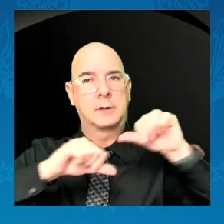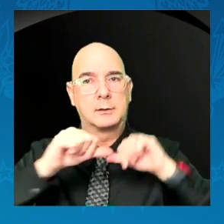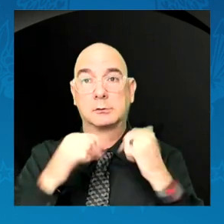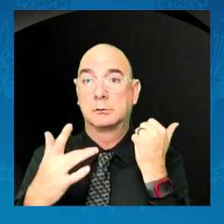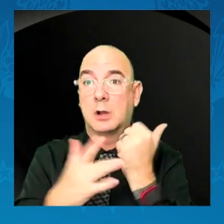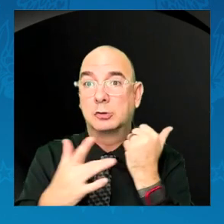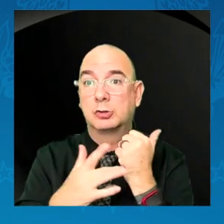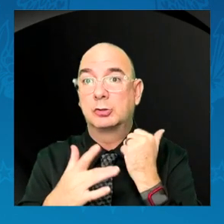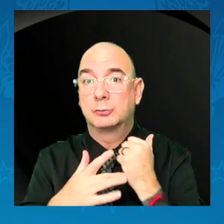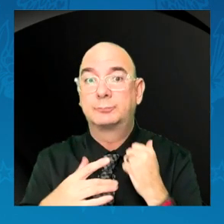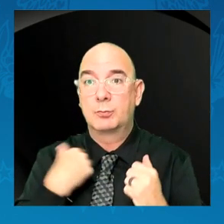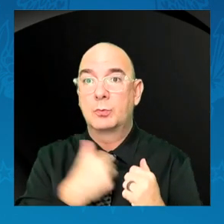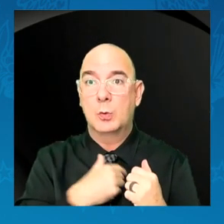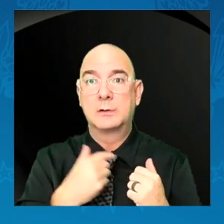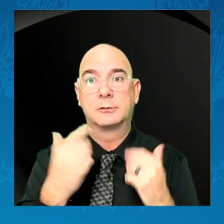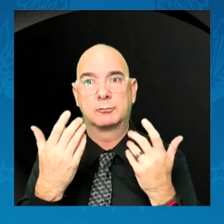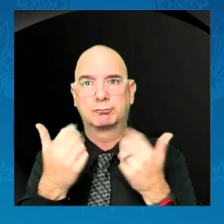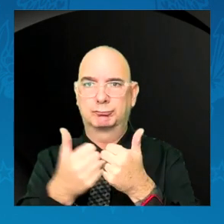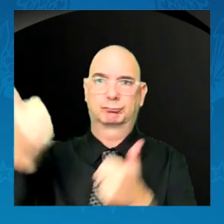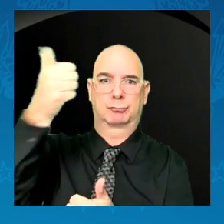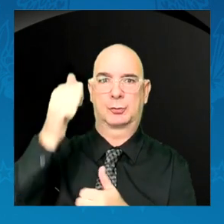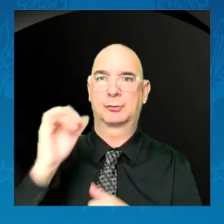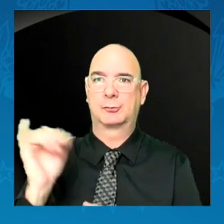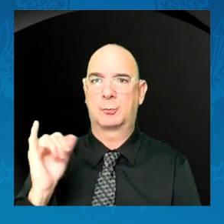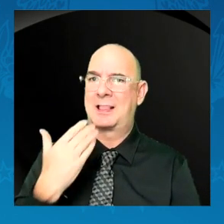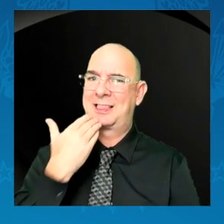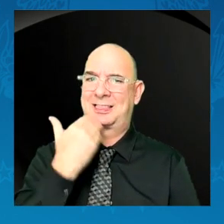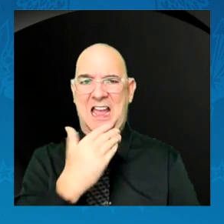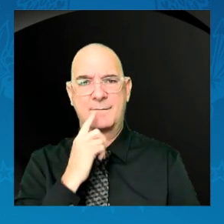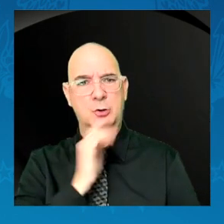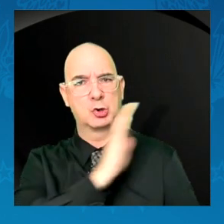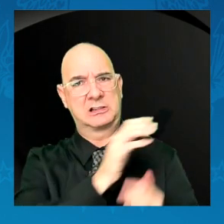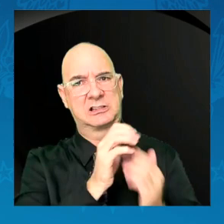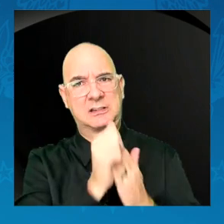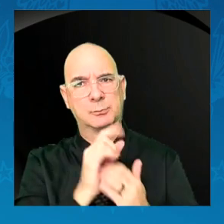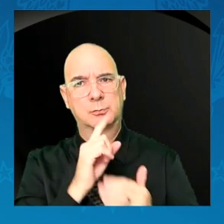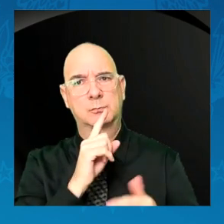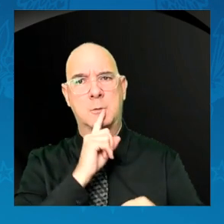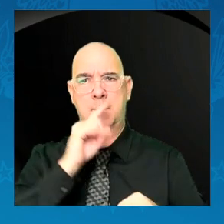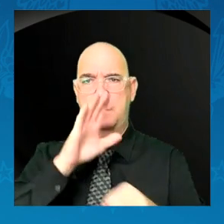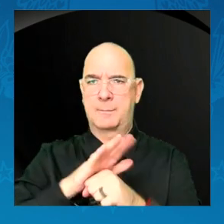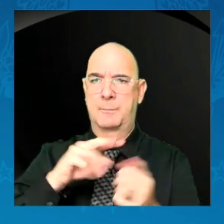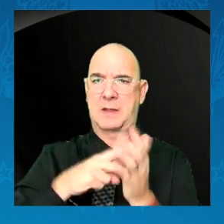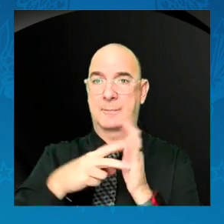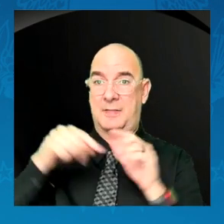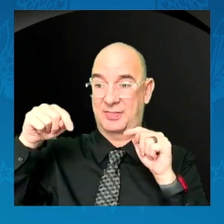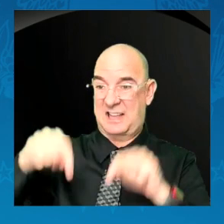for your leadership and for your commitment to making STEM education and equity a core part of the work of the National Space Council.